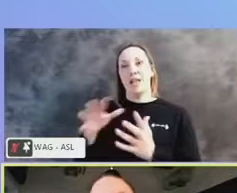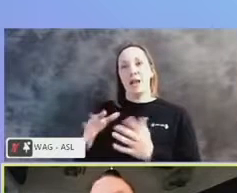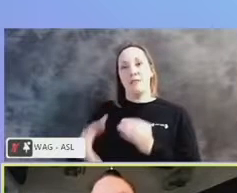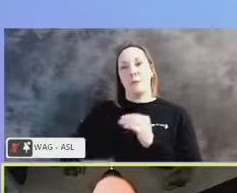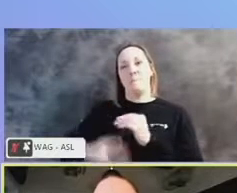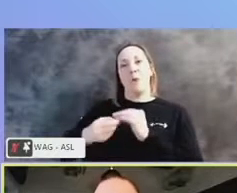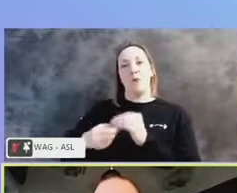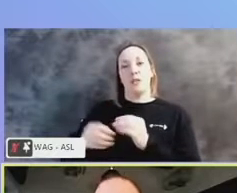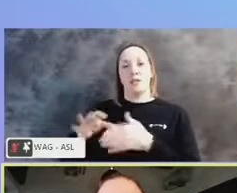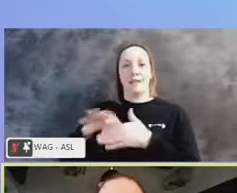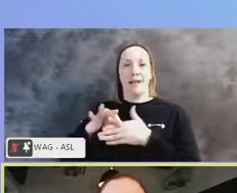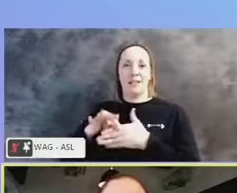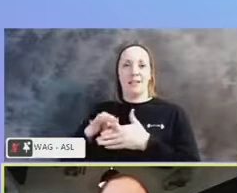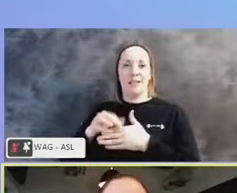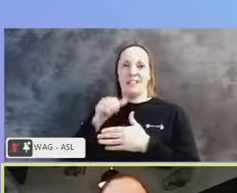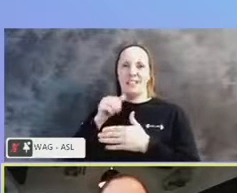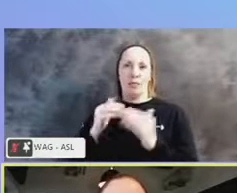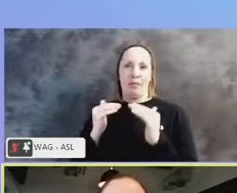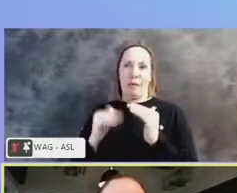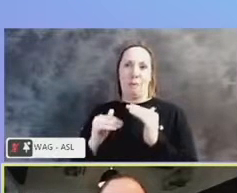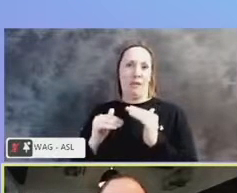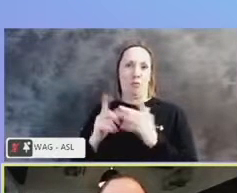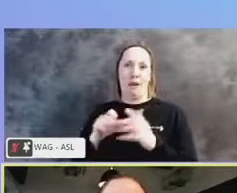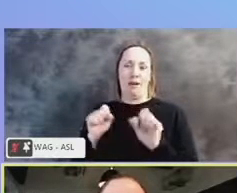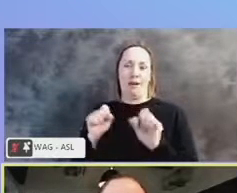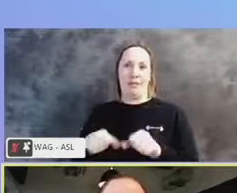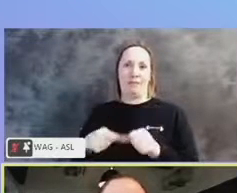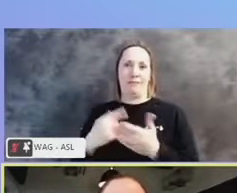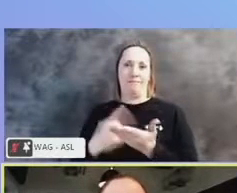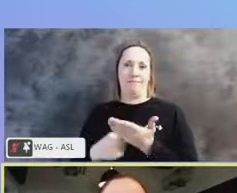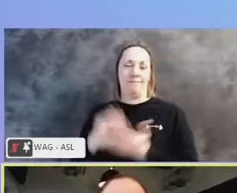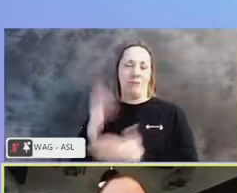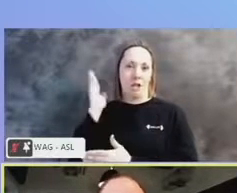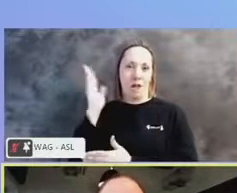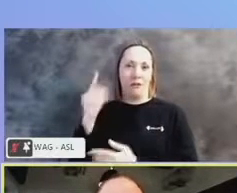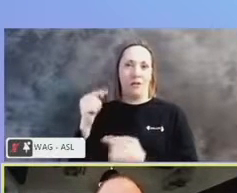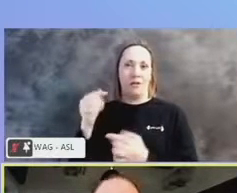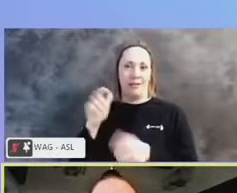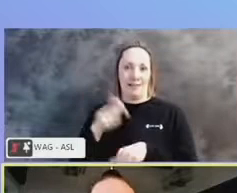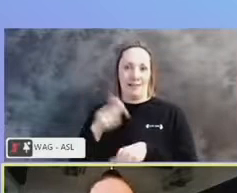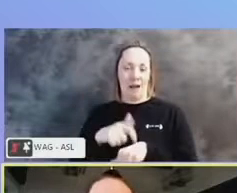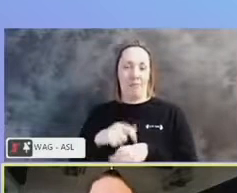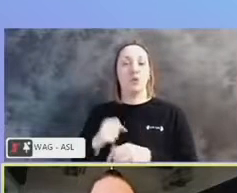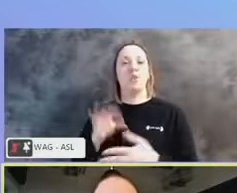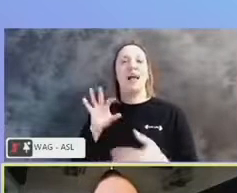I figured a page I could put together on my website that would give you a bunch of bonus content. There's only